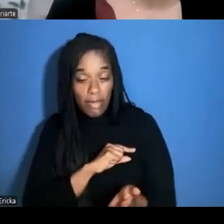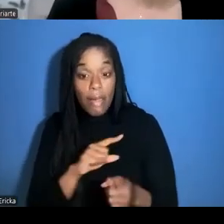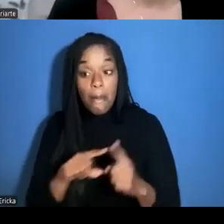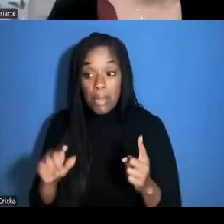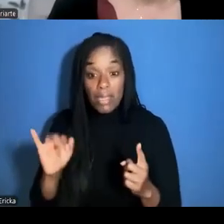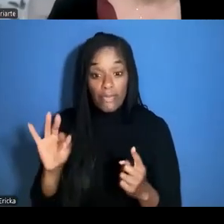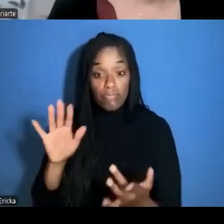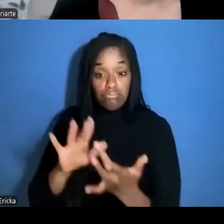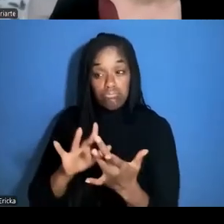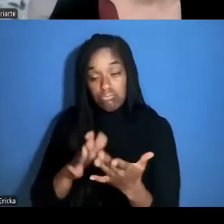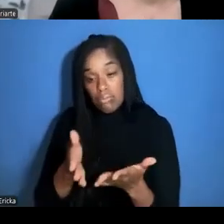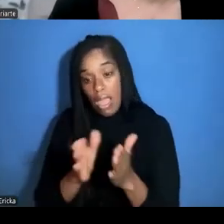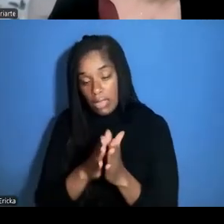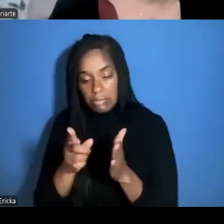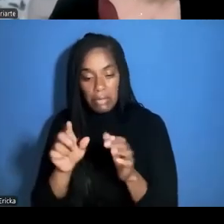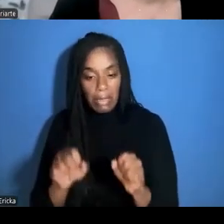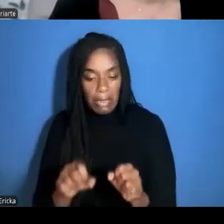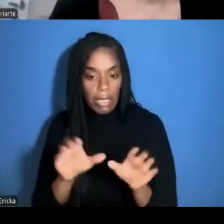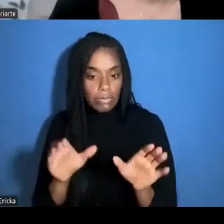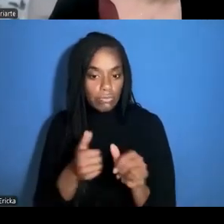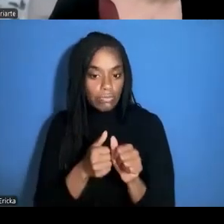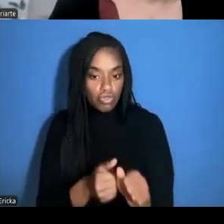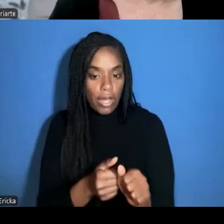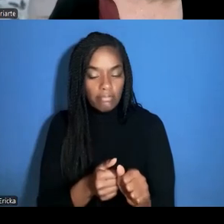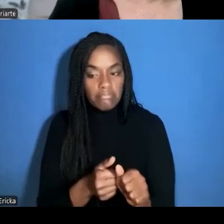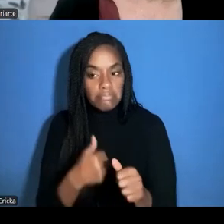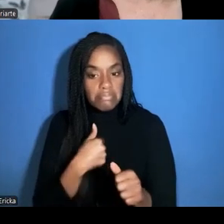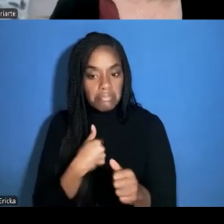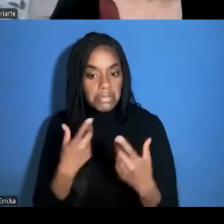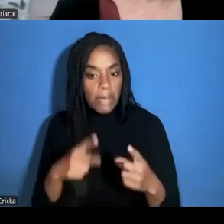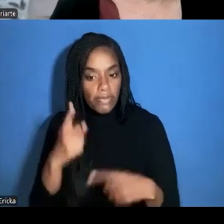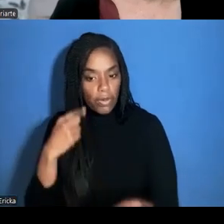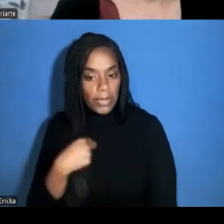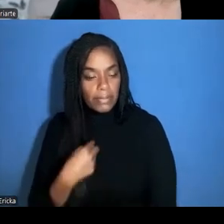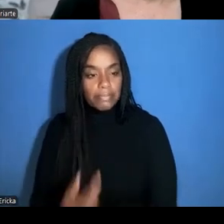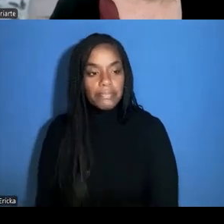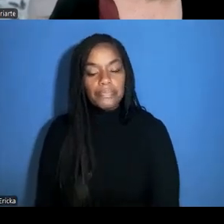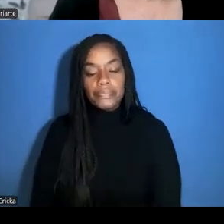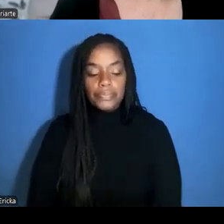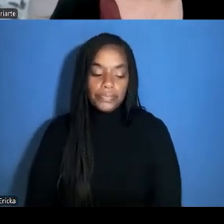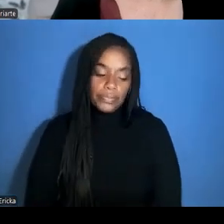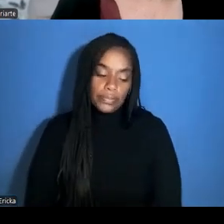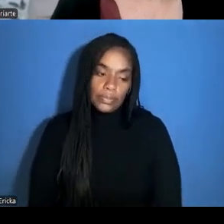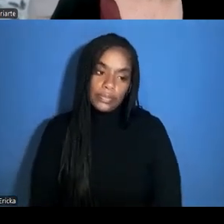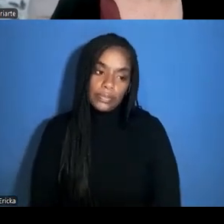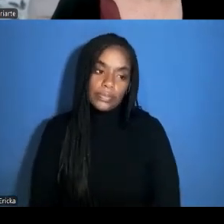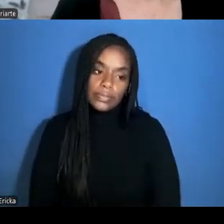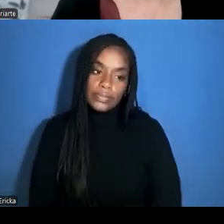because they've, they've done that for me before. So e-gifting pages.